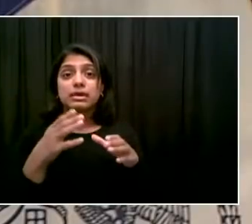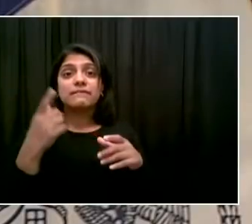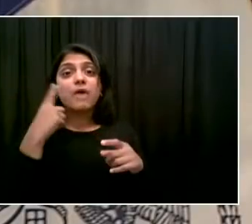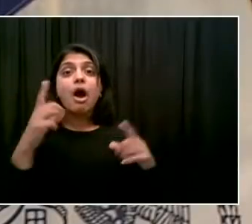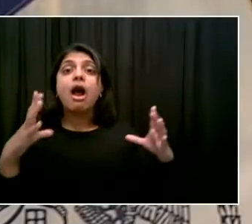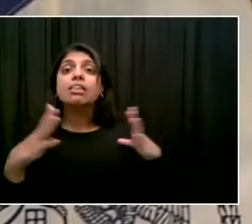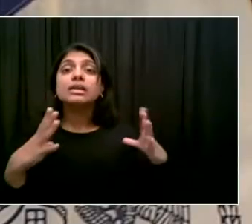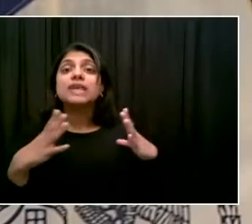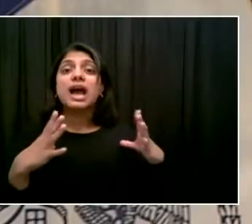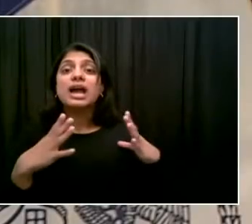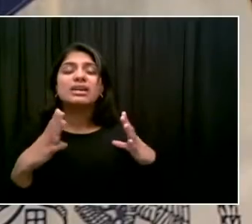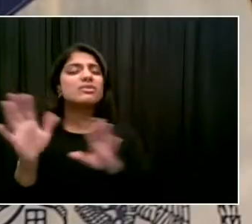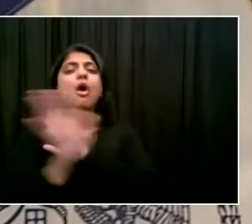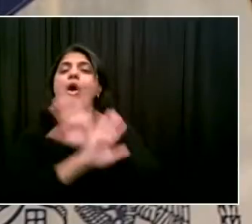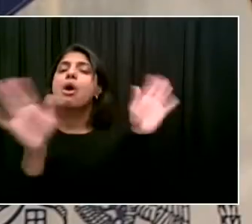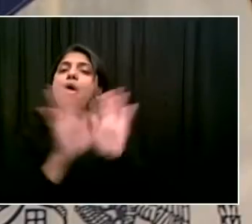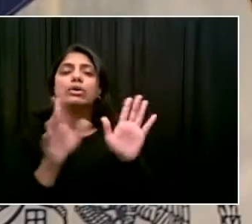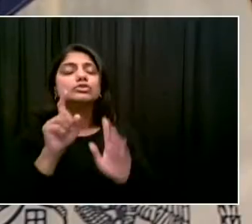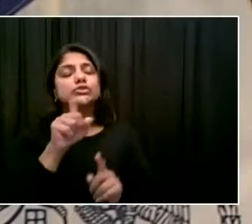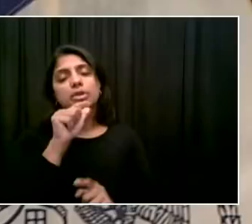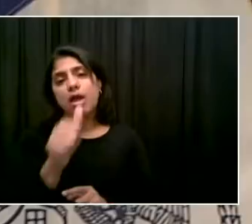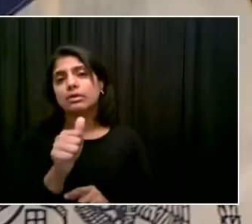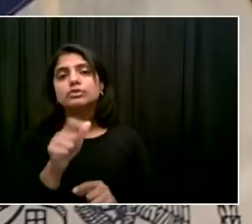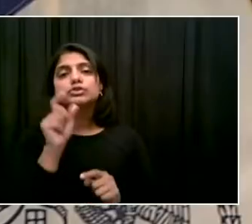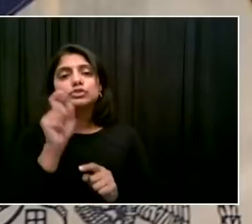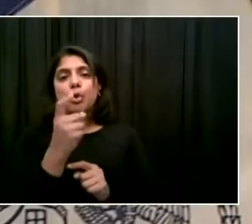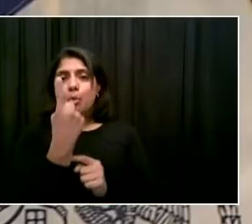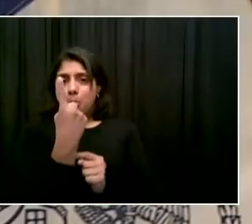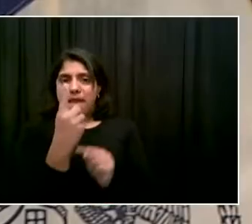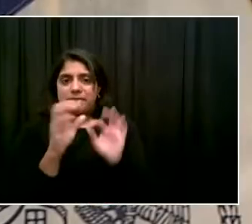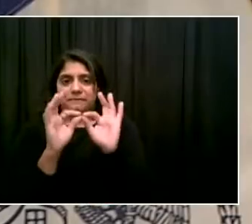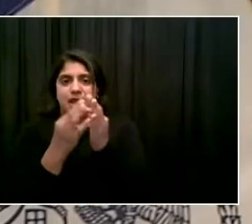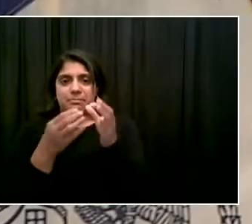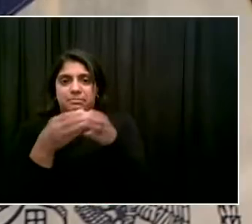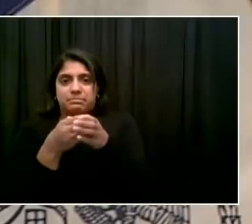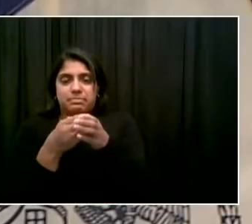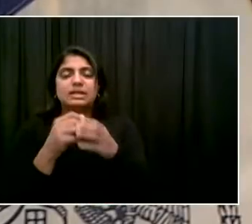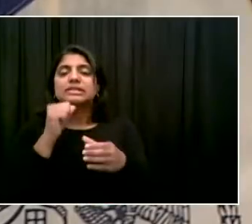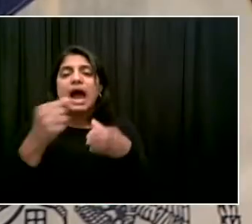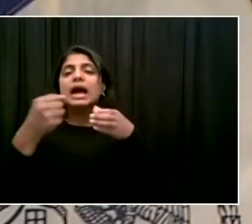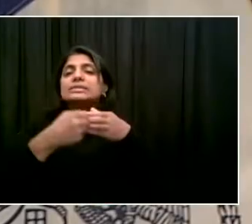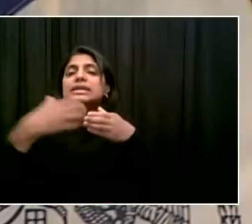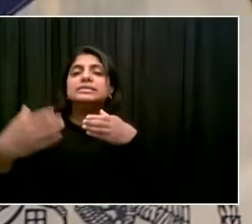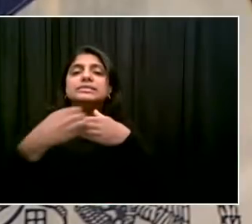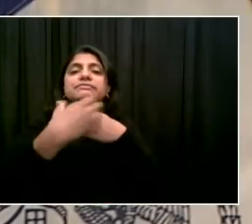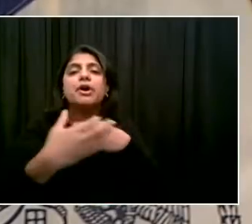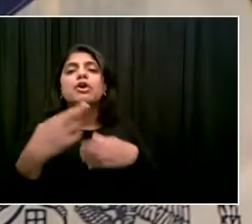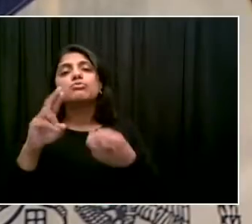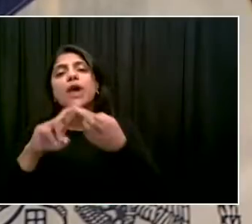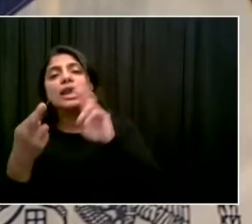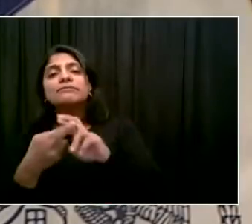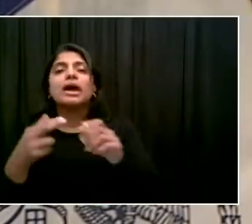SOMETHING YOU ARE LOOKING AT ARE CONSIDERING OR DOES DR. CHOKSHI WANT TO WEIGH IN ON HOW